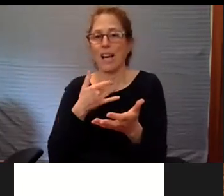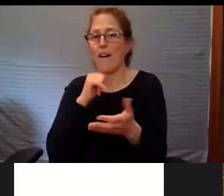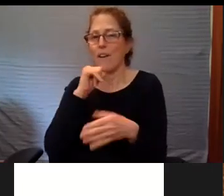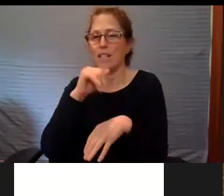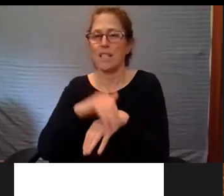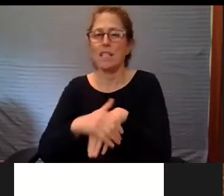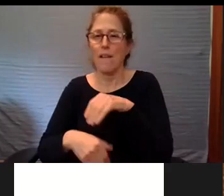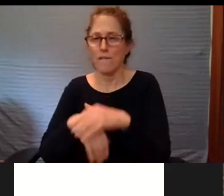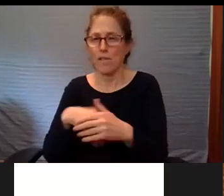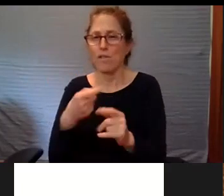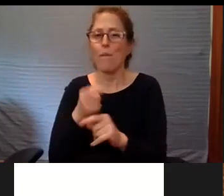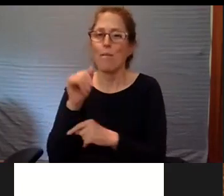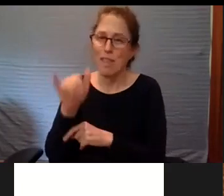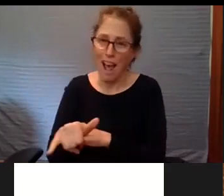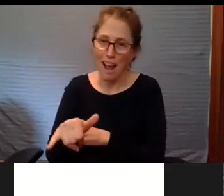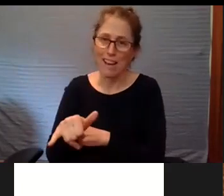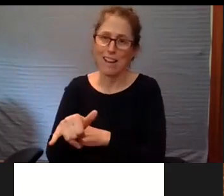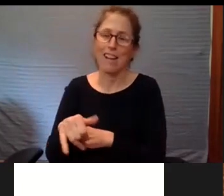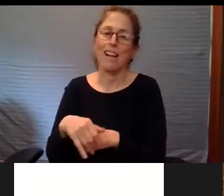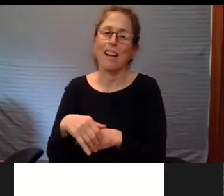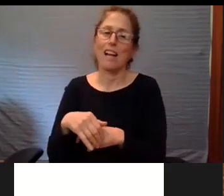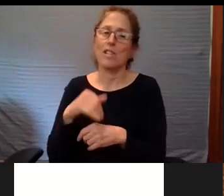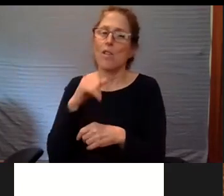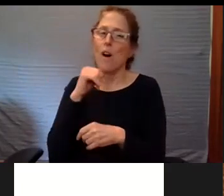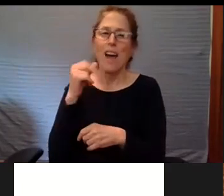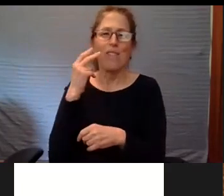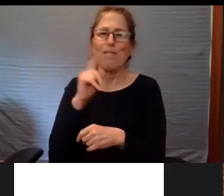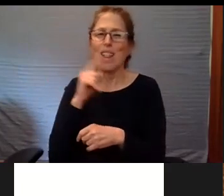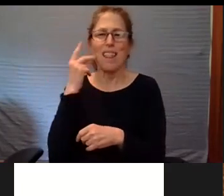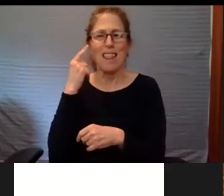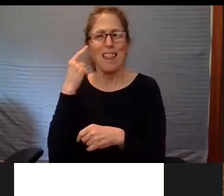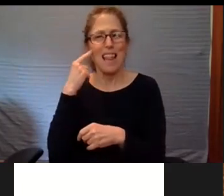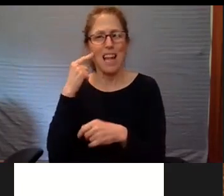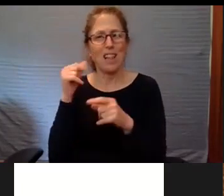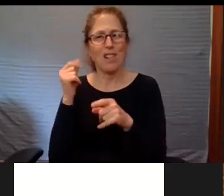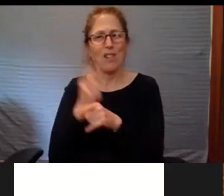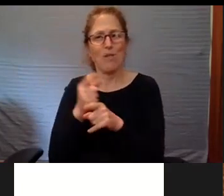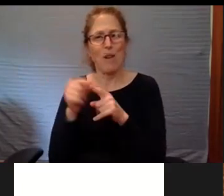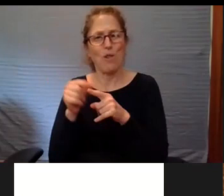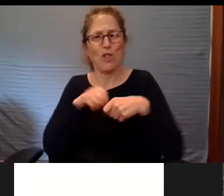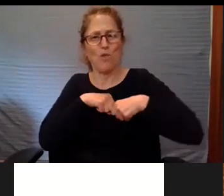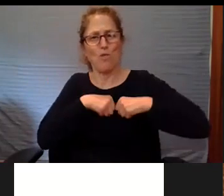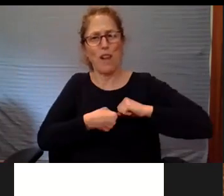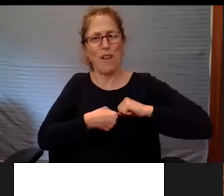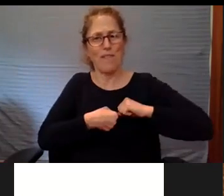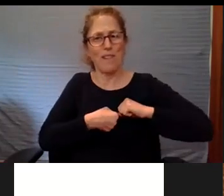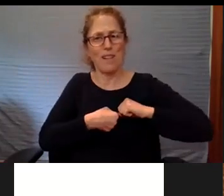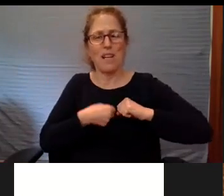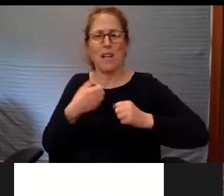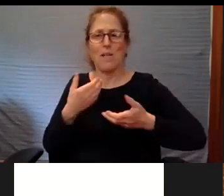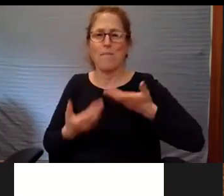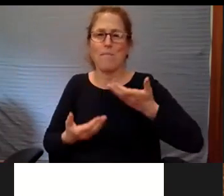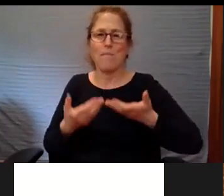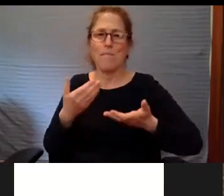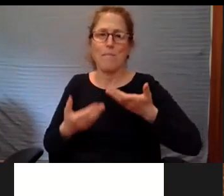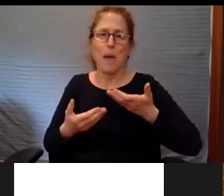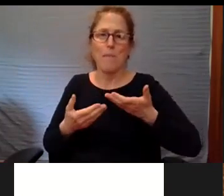And like I said, I don't see so much grief, maybe grief on the part of the nondisabled